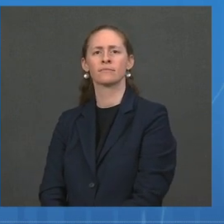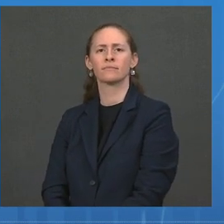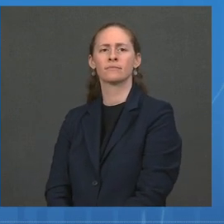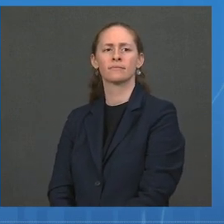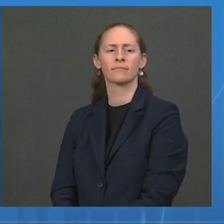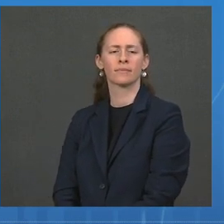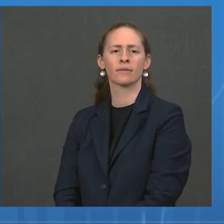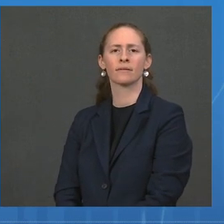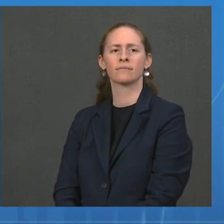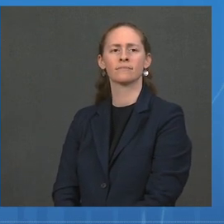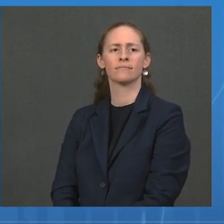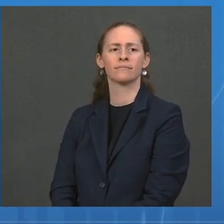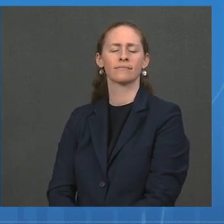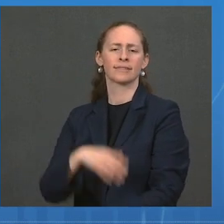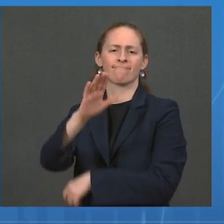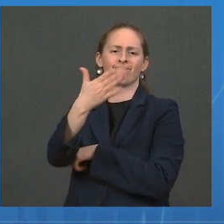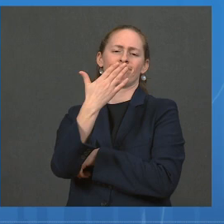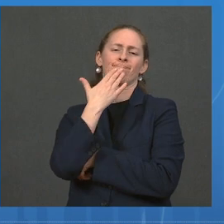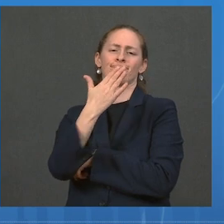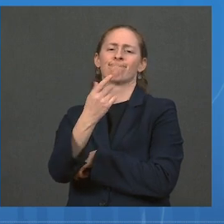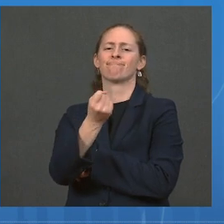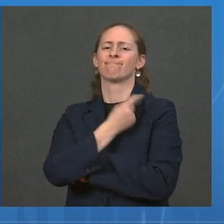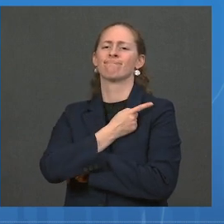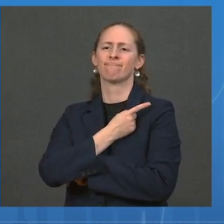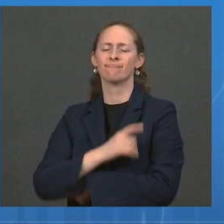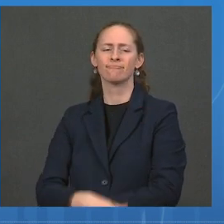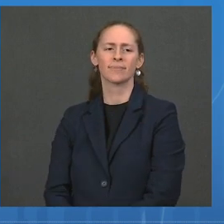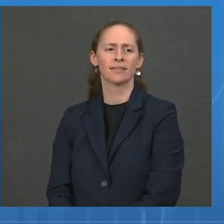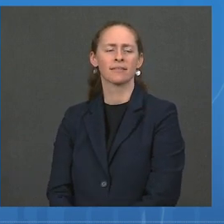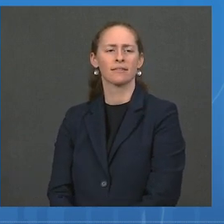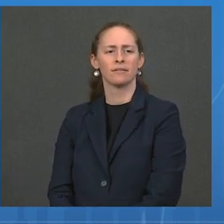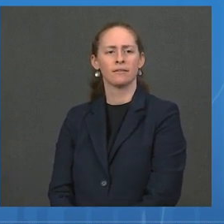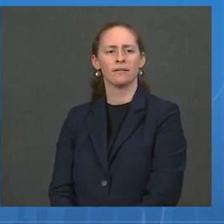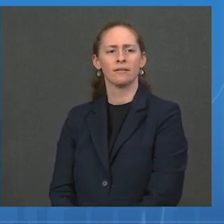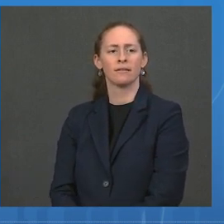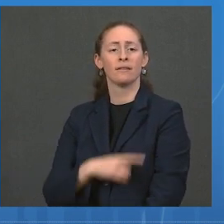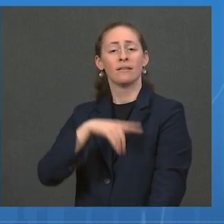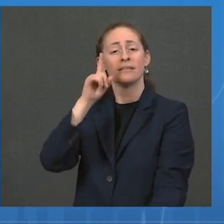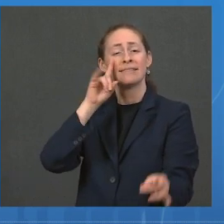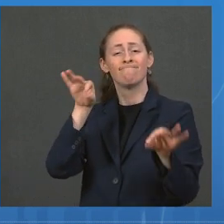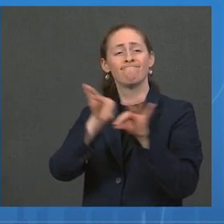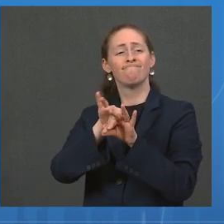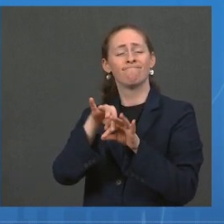So, thanks for that question. You know, the most important thing for us to do with the vaccination effort with kids